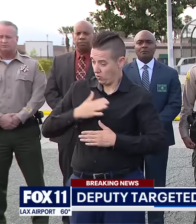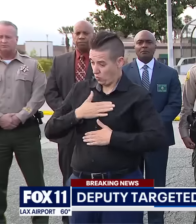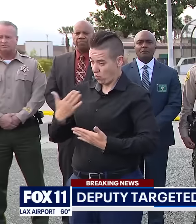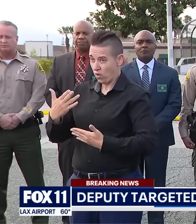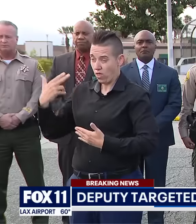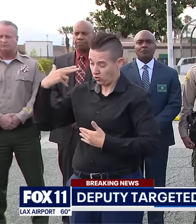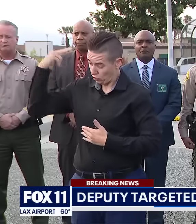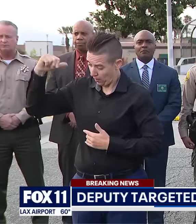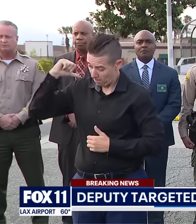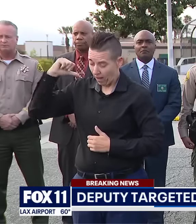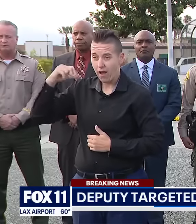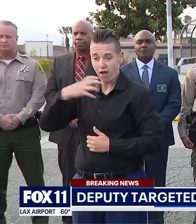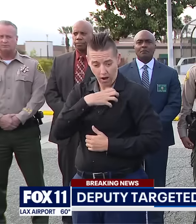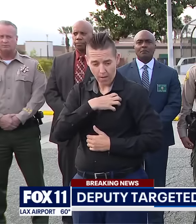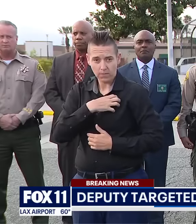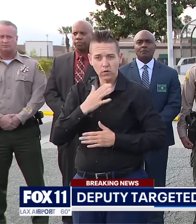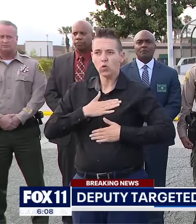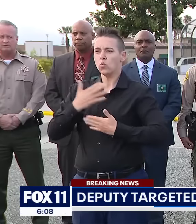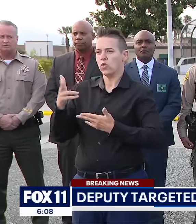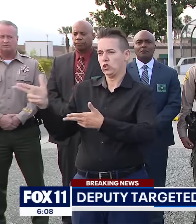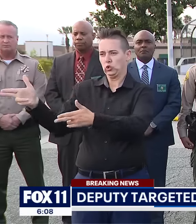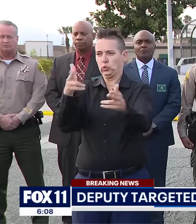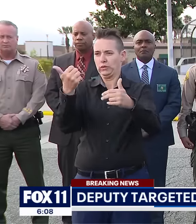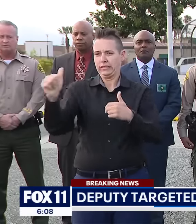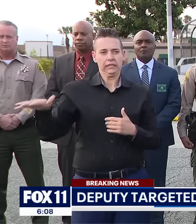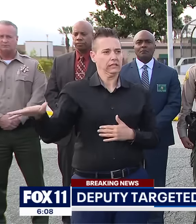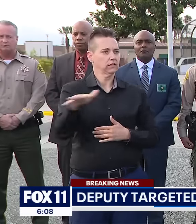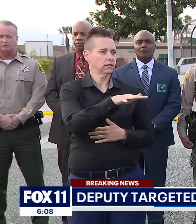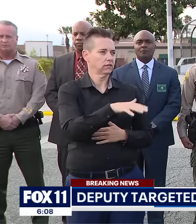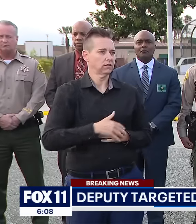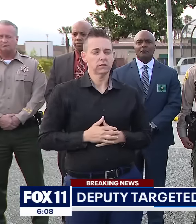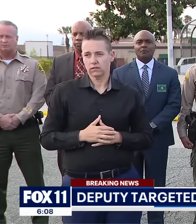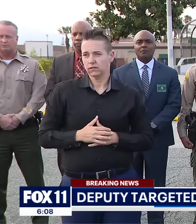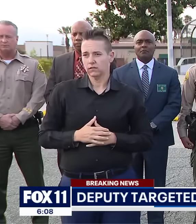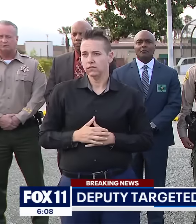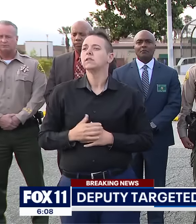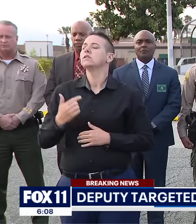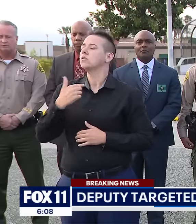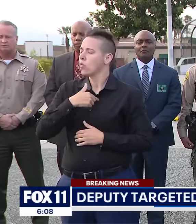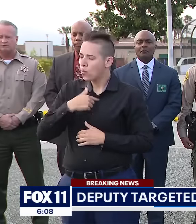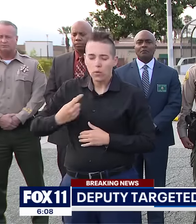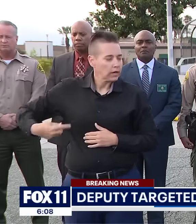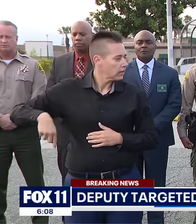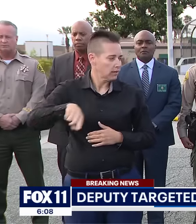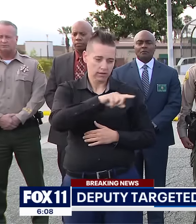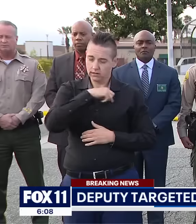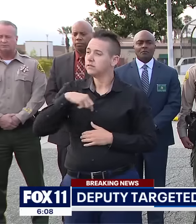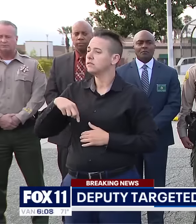you. We need to hear from you. Because right now there is somebody out there armed with